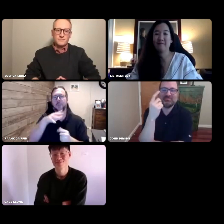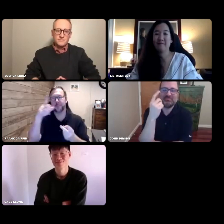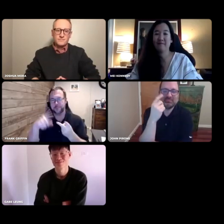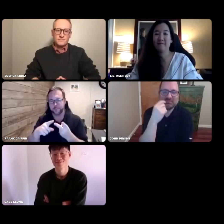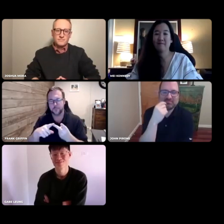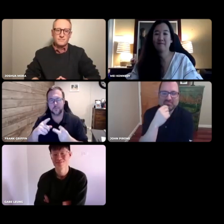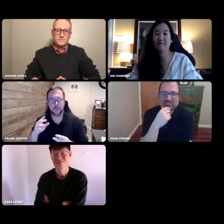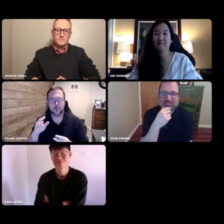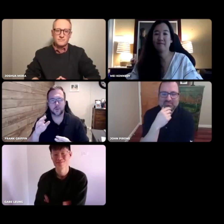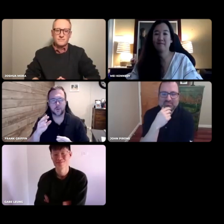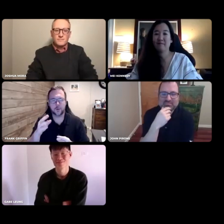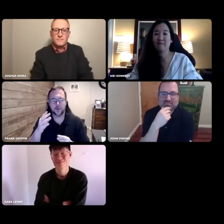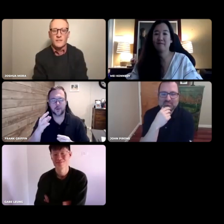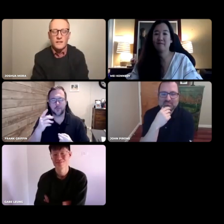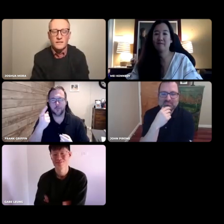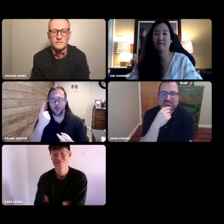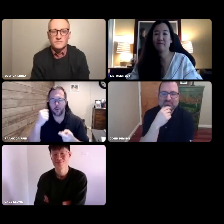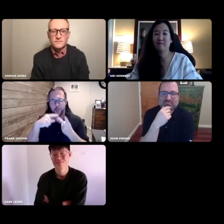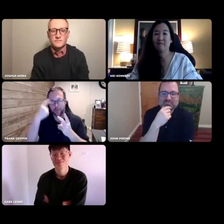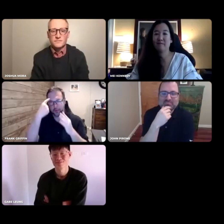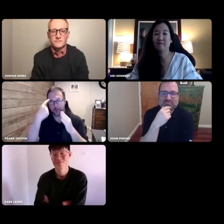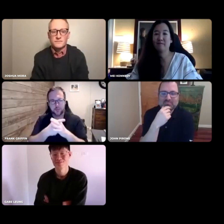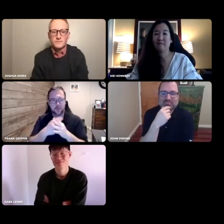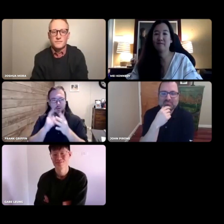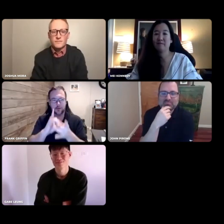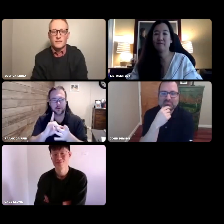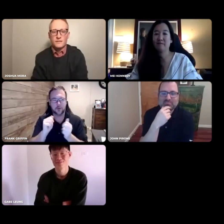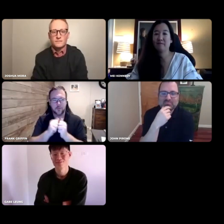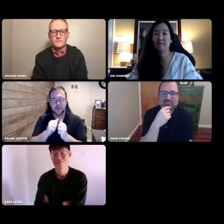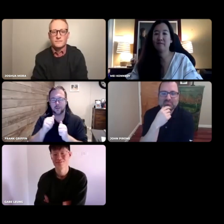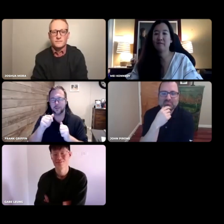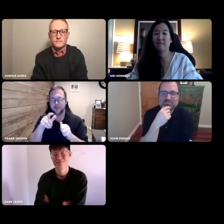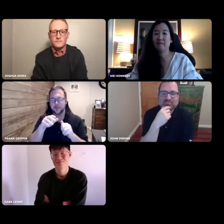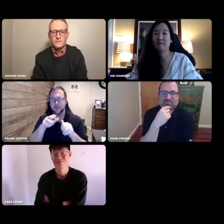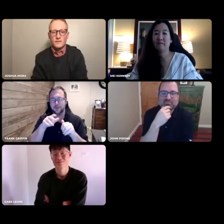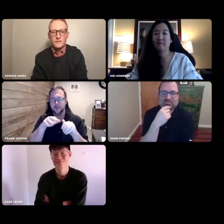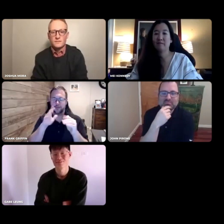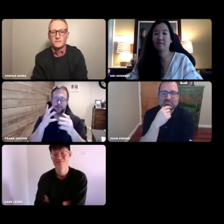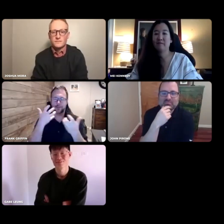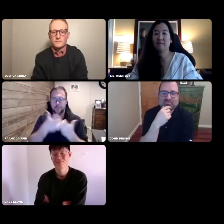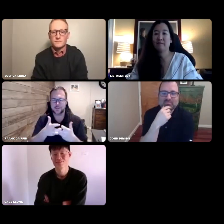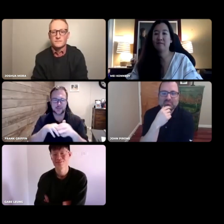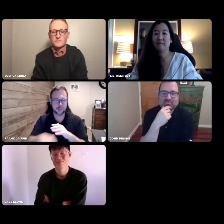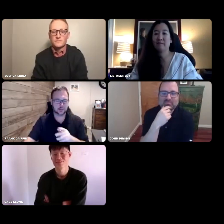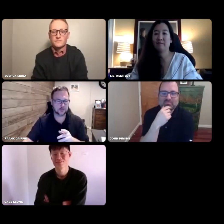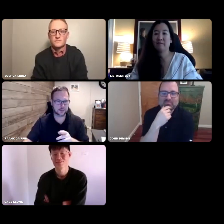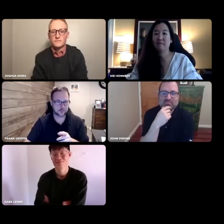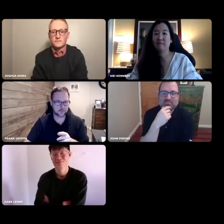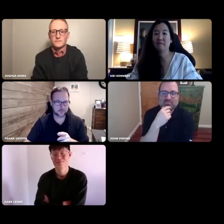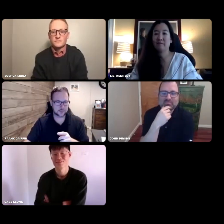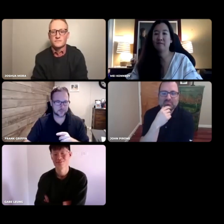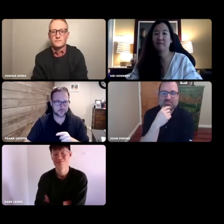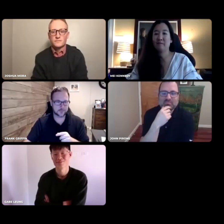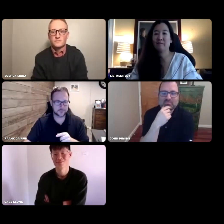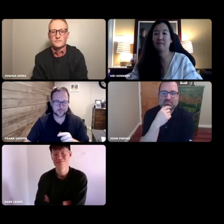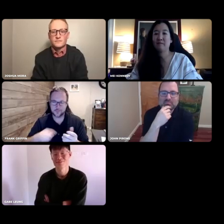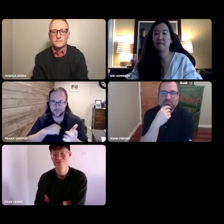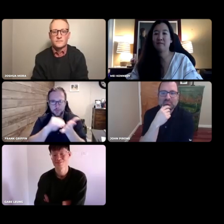I could get a 64-pack on Amazon!